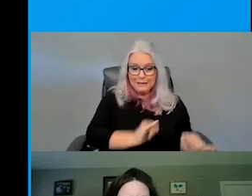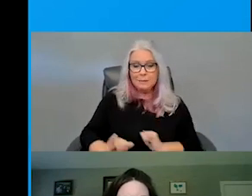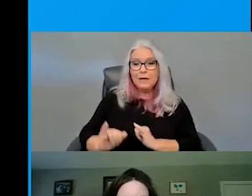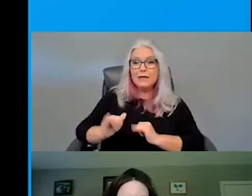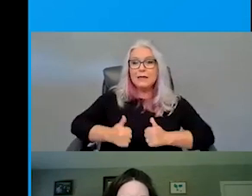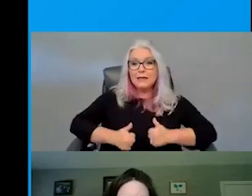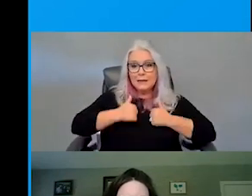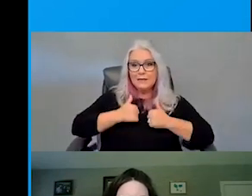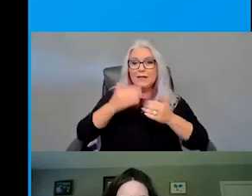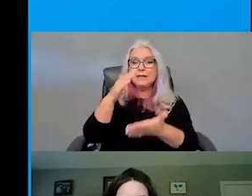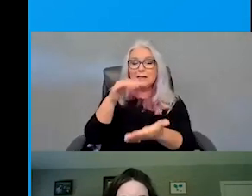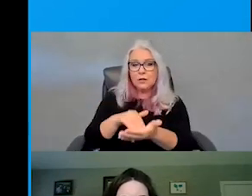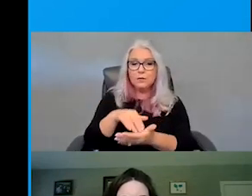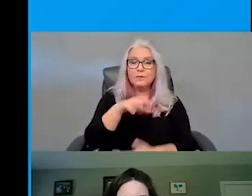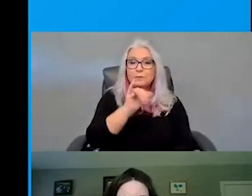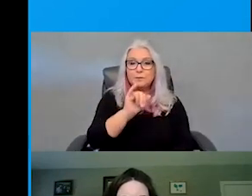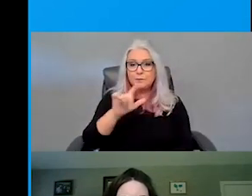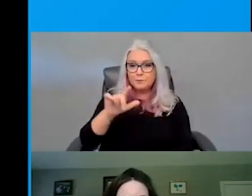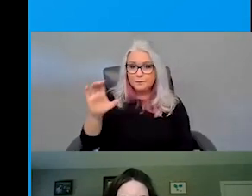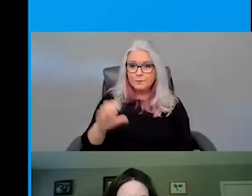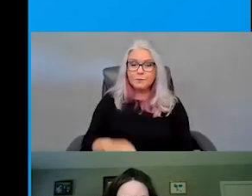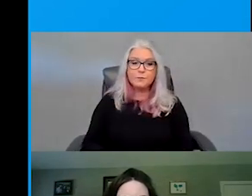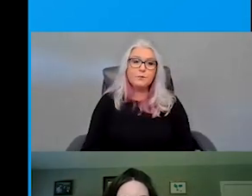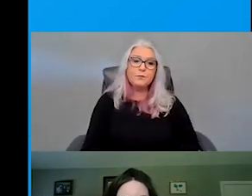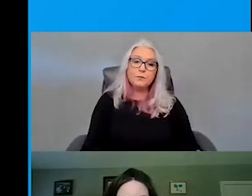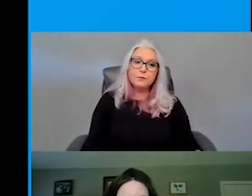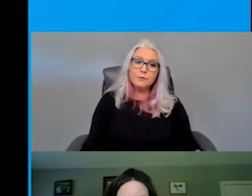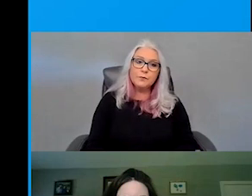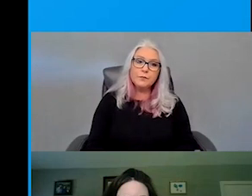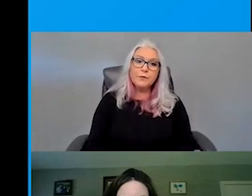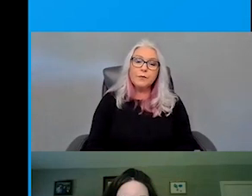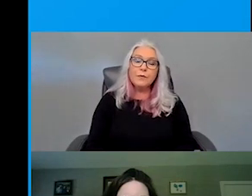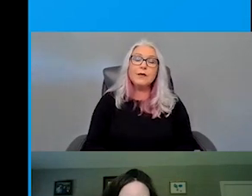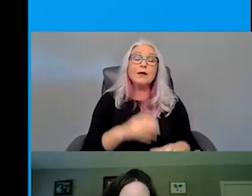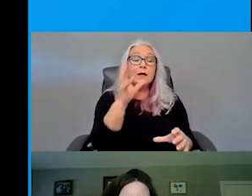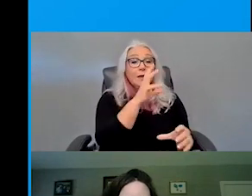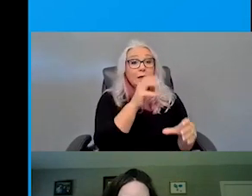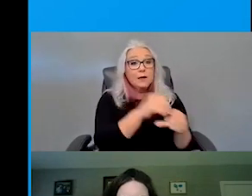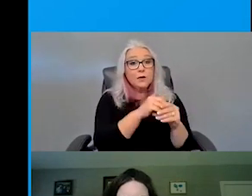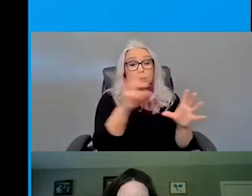far as emergency managers being prepared and having an idea. Inclusive preparedness planning this is a case study that came